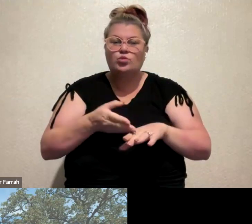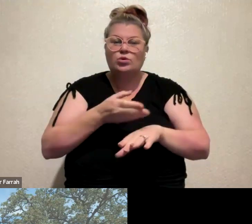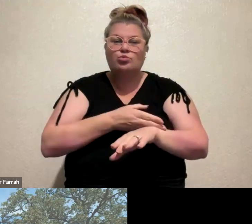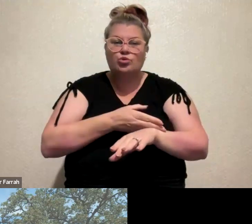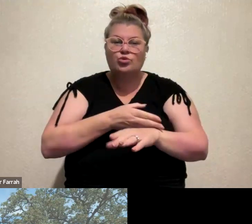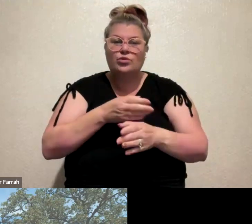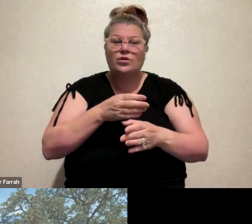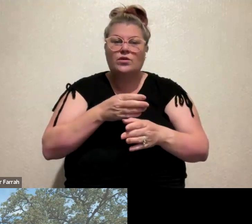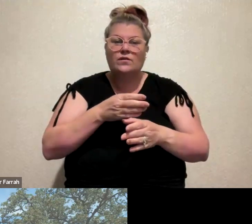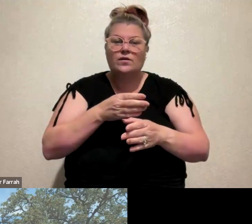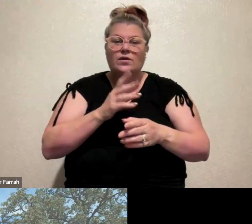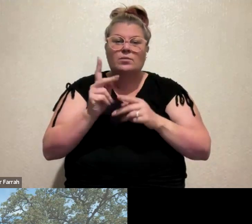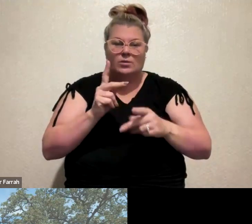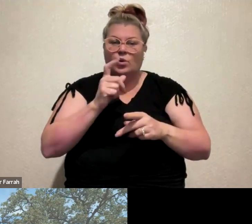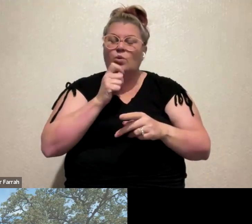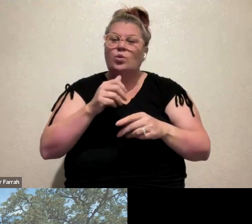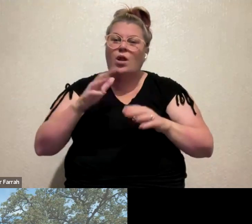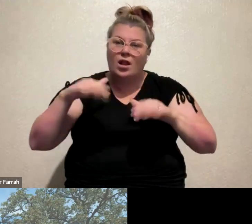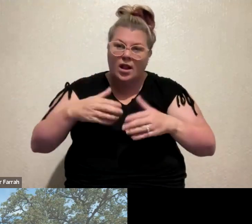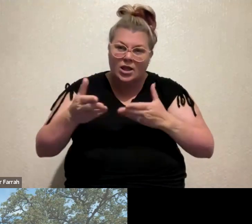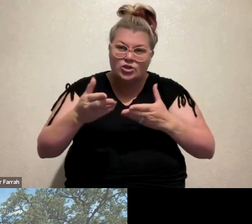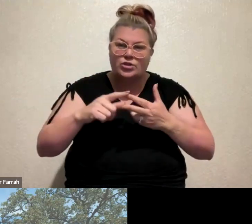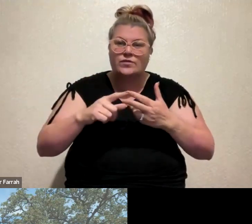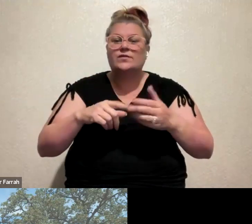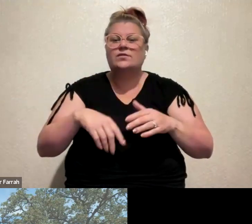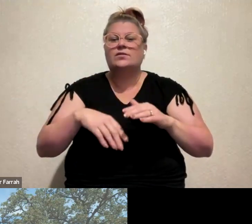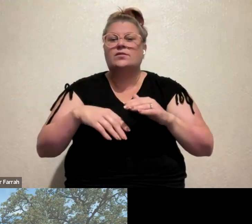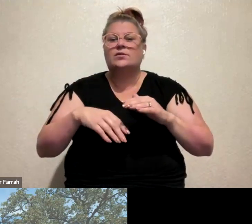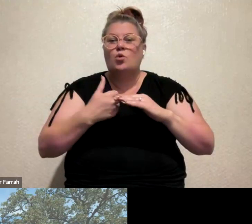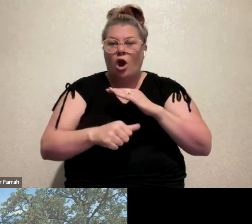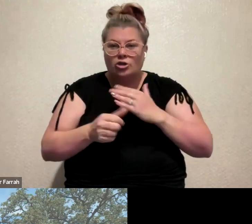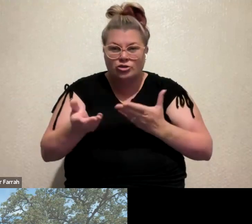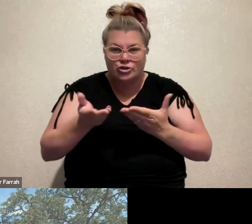are unserved and underserved? And, as you know, Scott in our market here, with Fresno Coalition